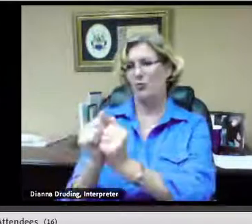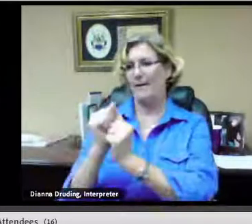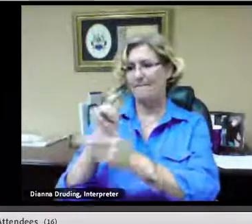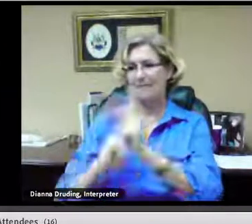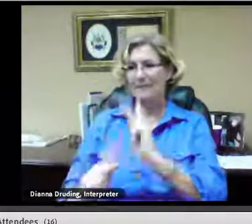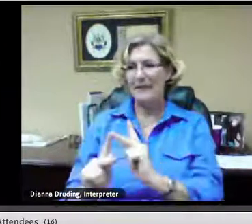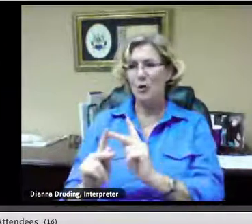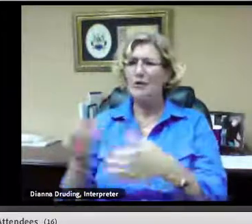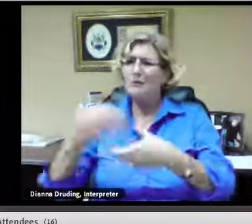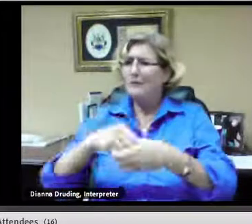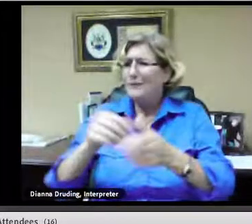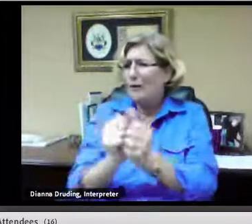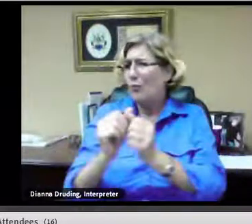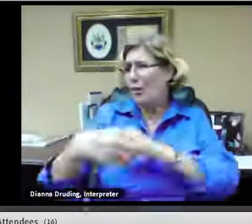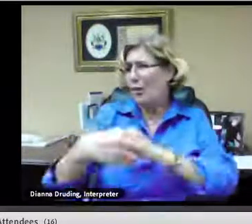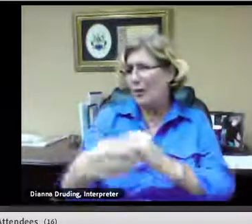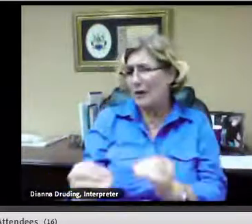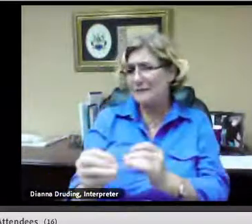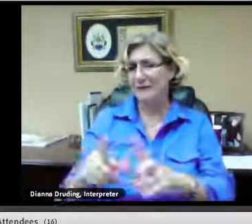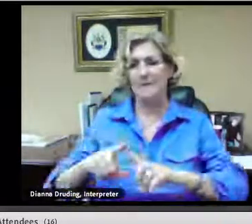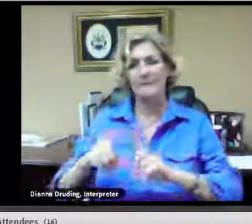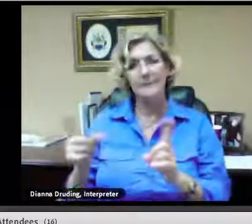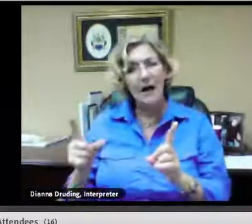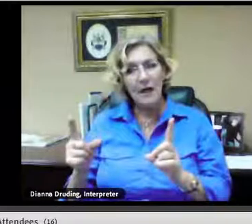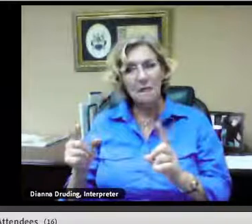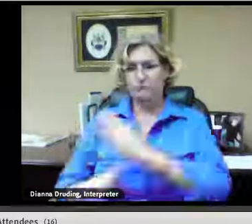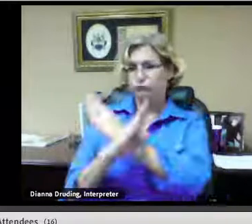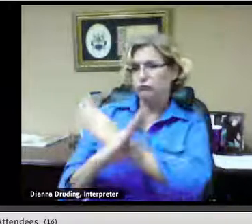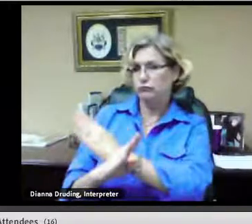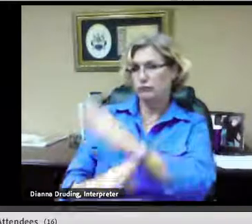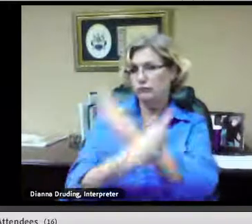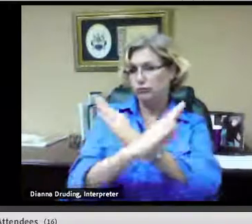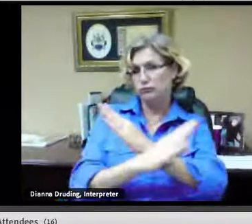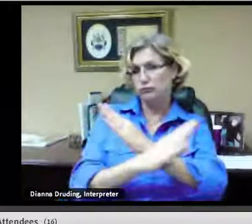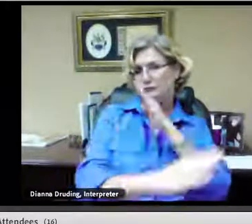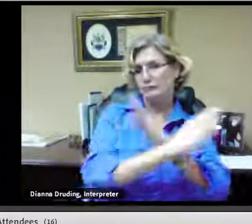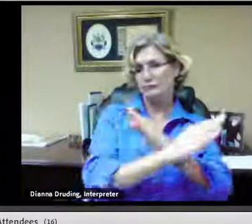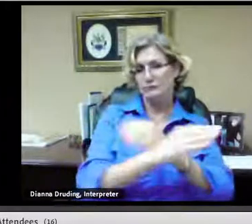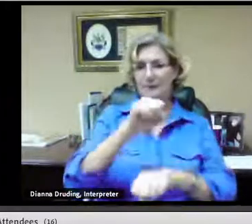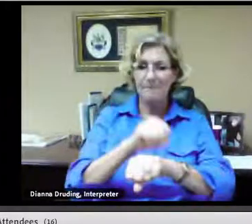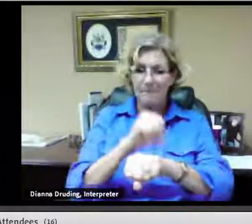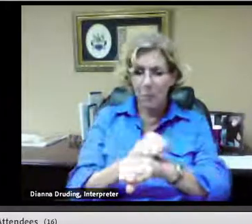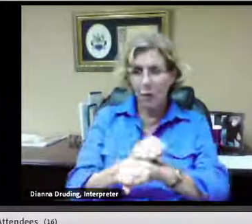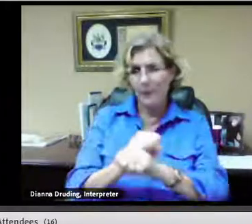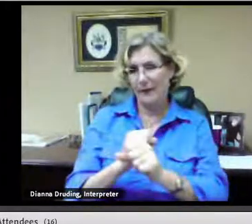but he has come up with so many barriers in employment and companies unwilling to make accommodations